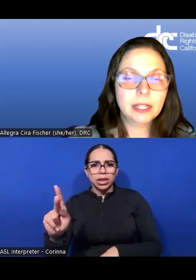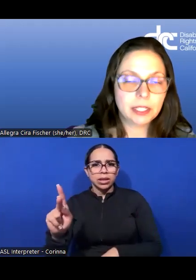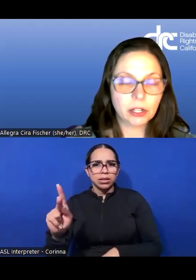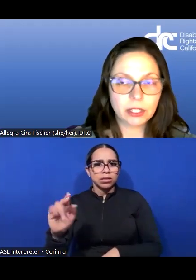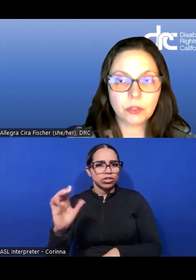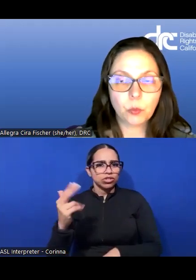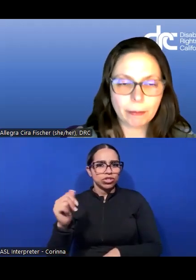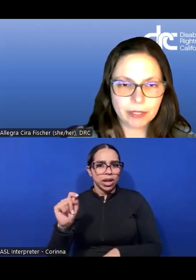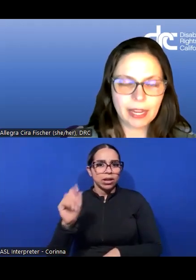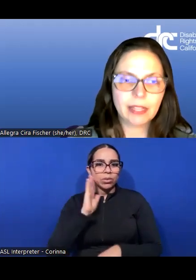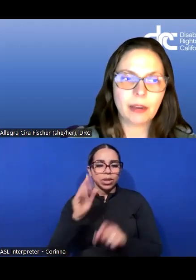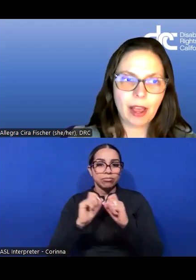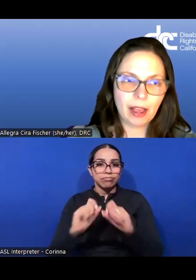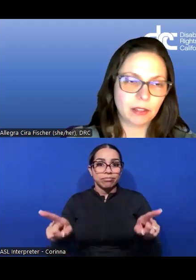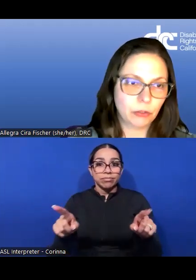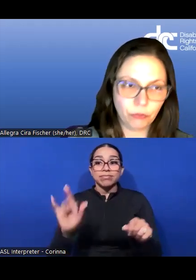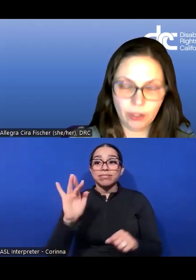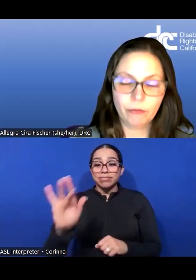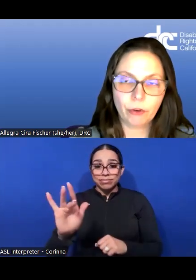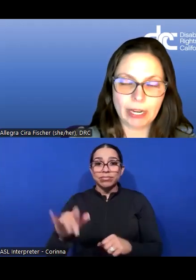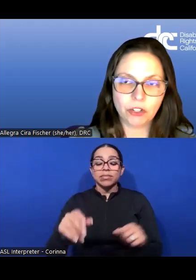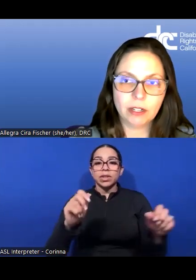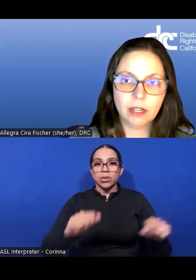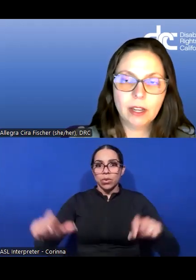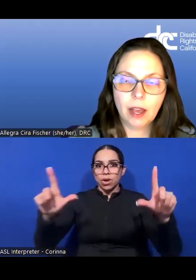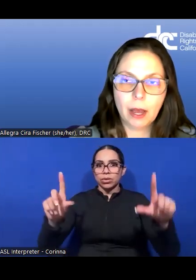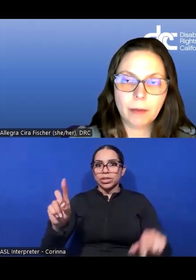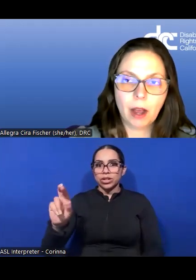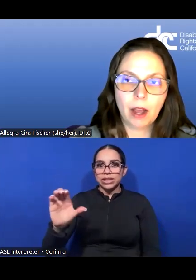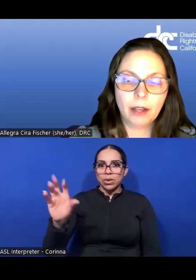DRC's website that has the full information, on